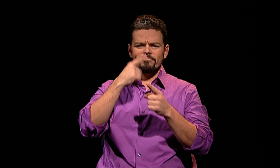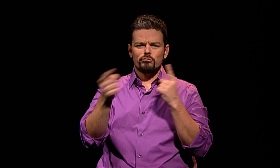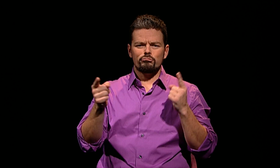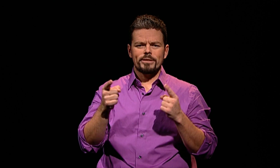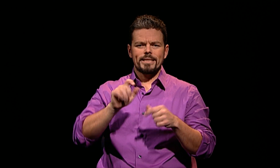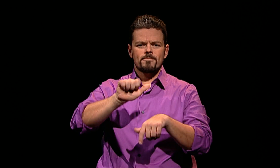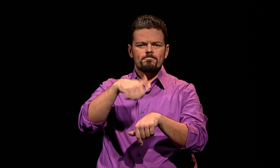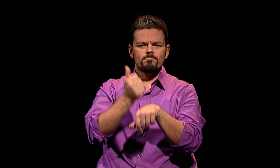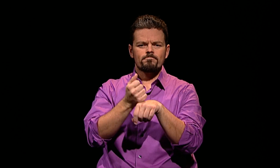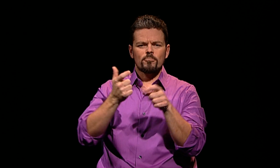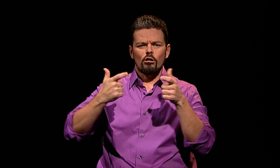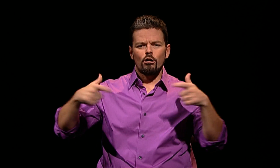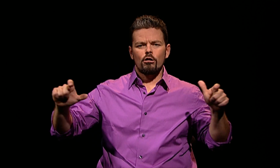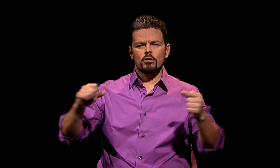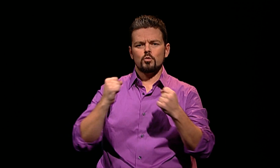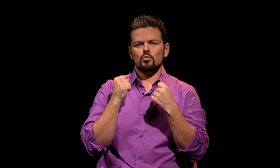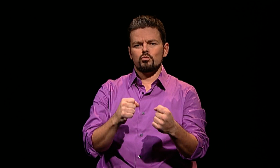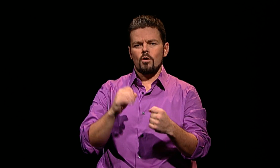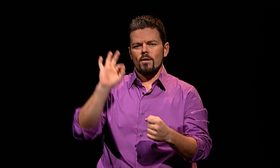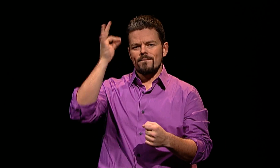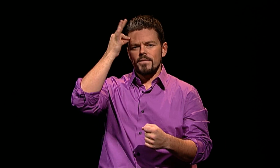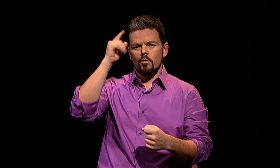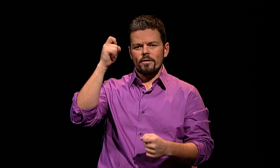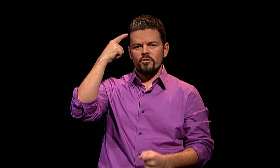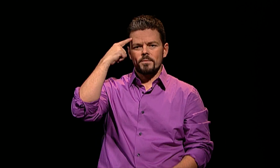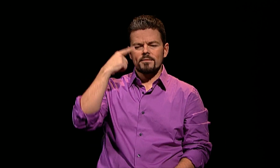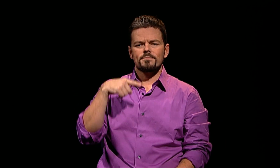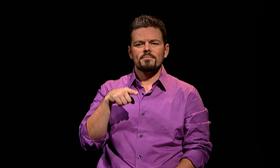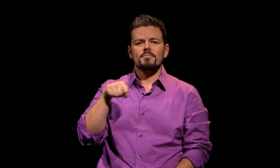ANTI-FEDERALISTS OPPOSED A LARGE AND STRONG FEDERAL GOVERNMENT